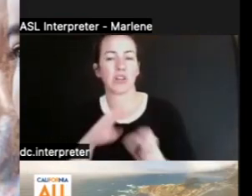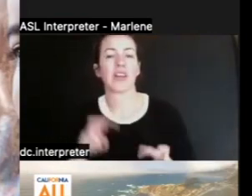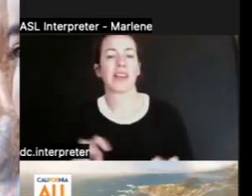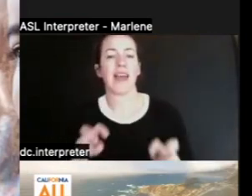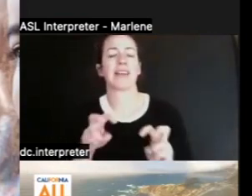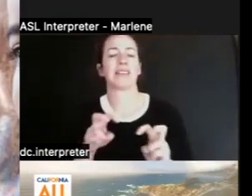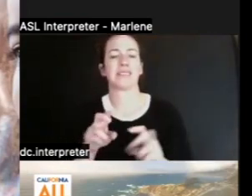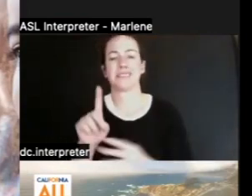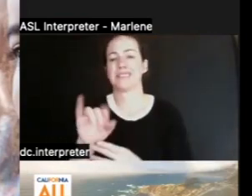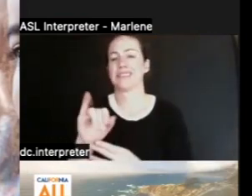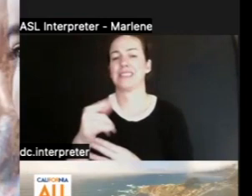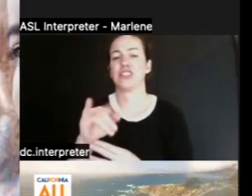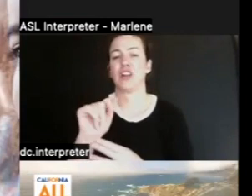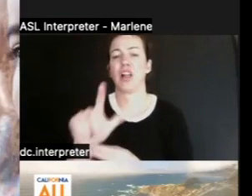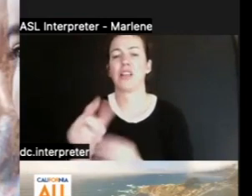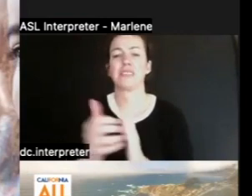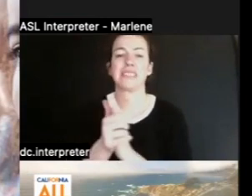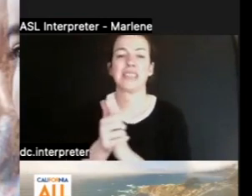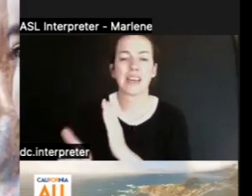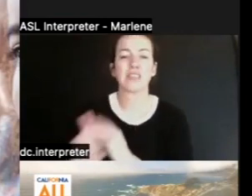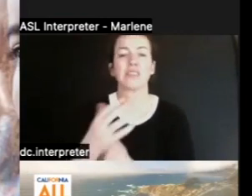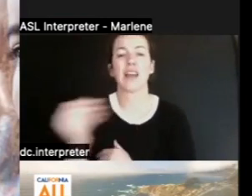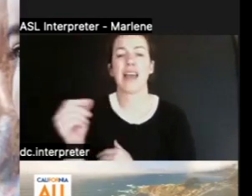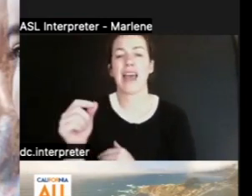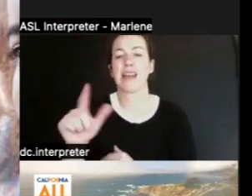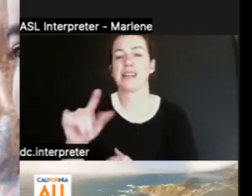the digital skills and the digital literacy piece of digital equity